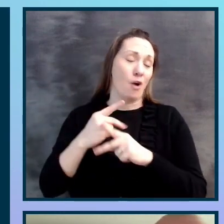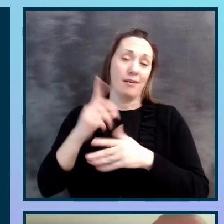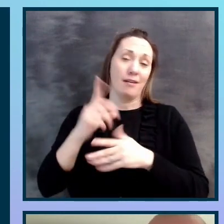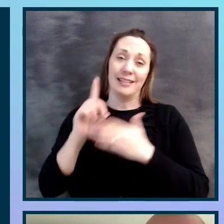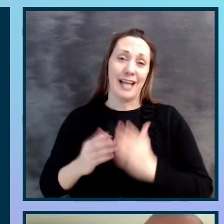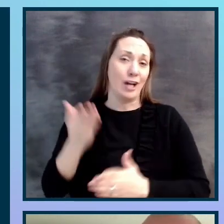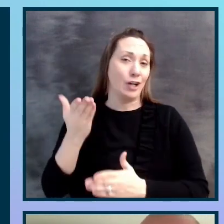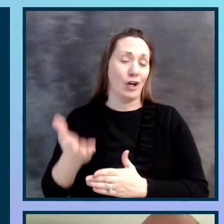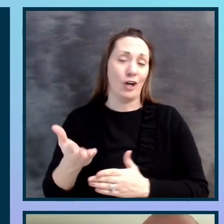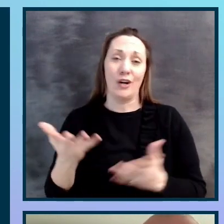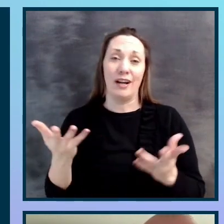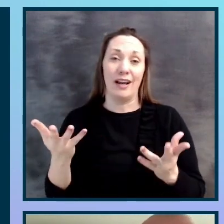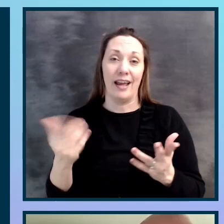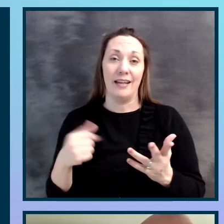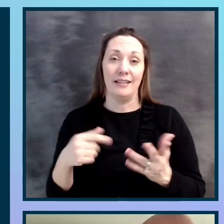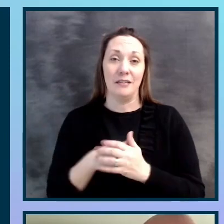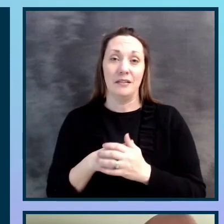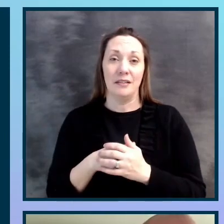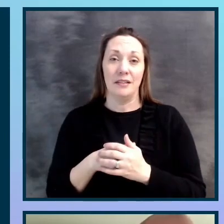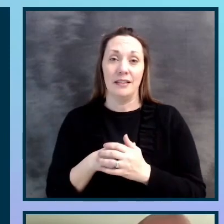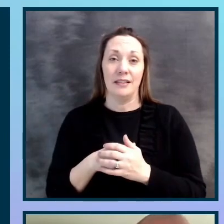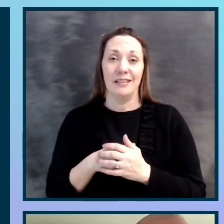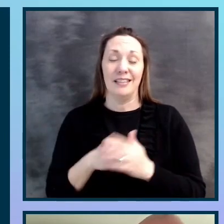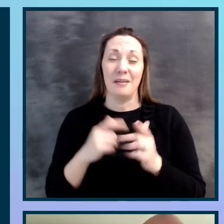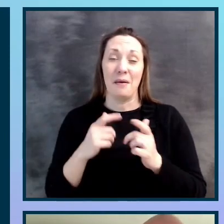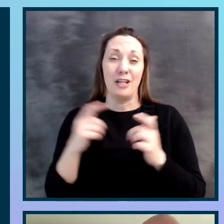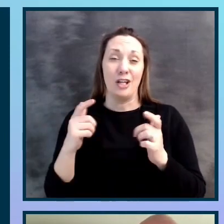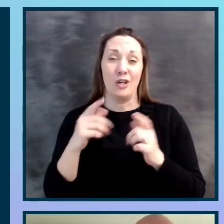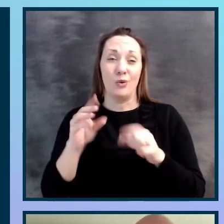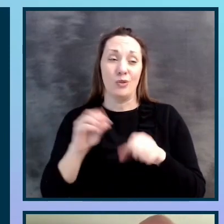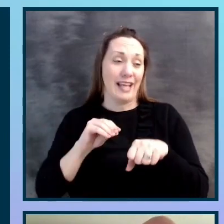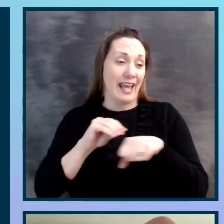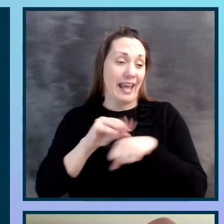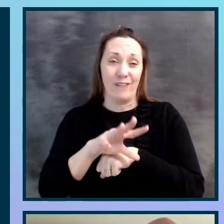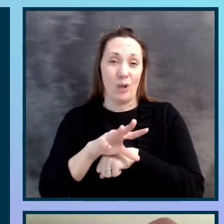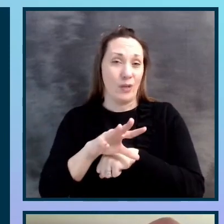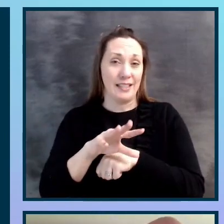and the huge influence on organizations like Apple.